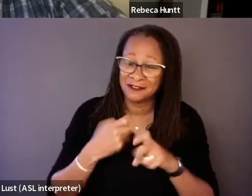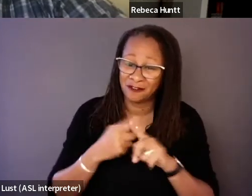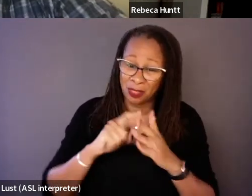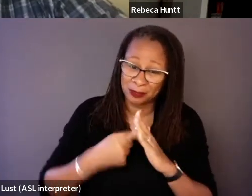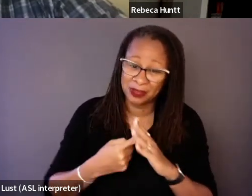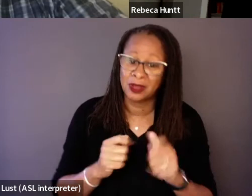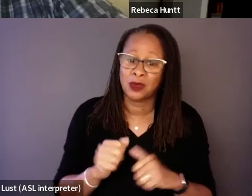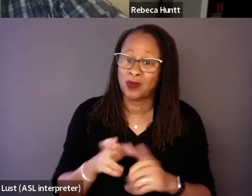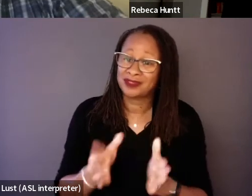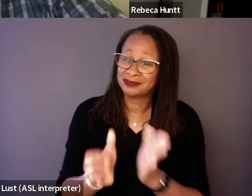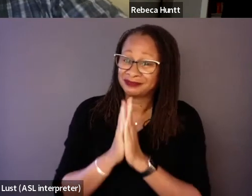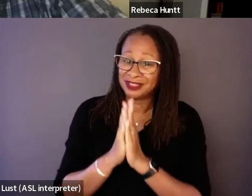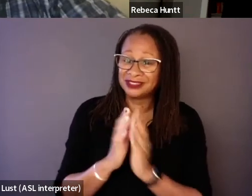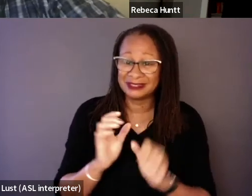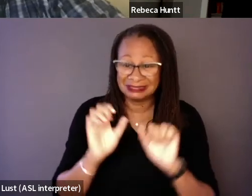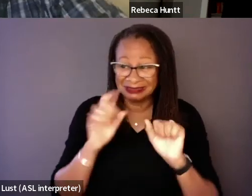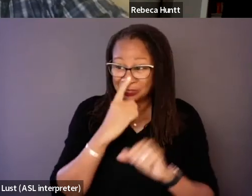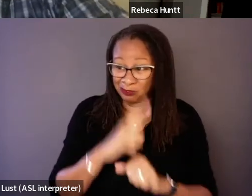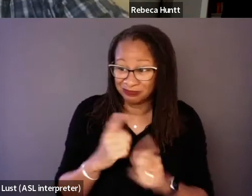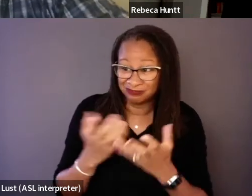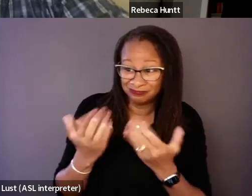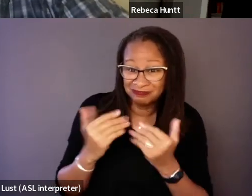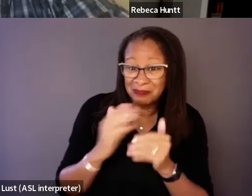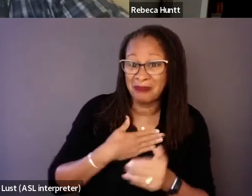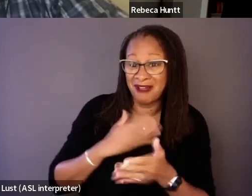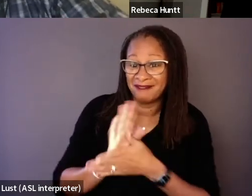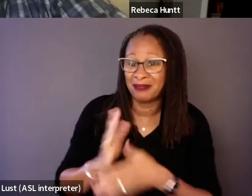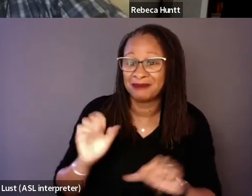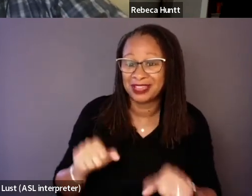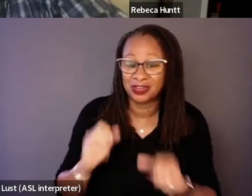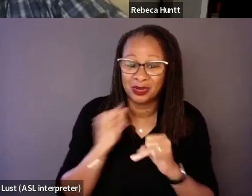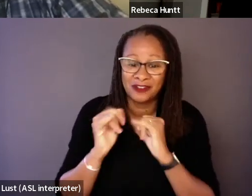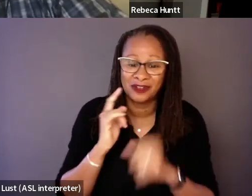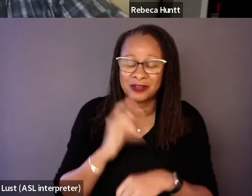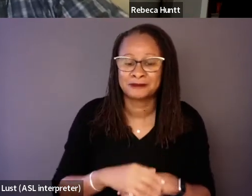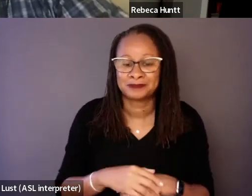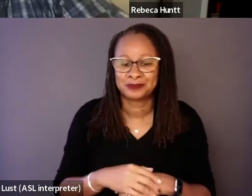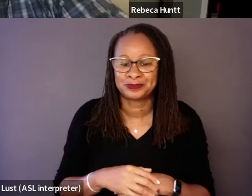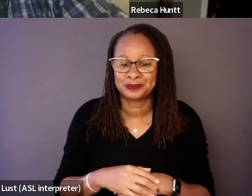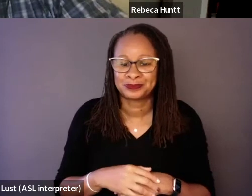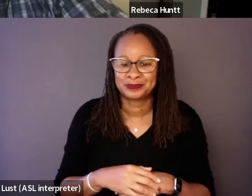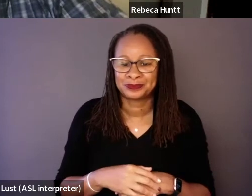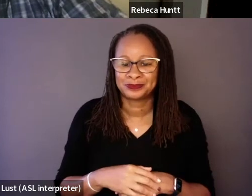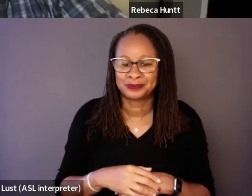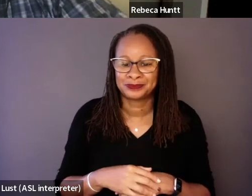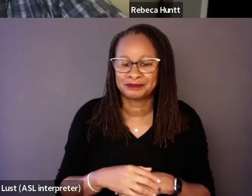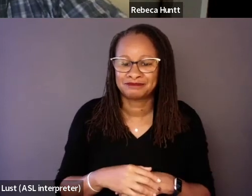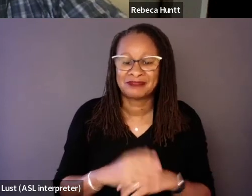Even the ask of can you be in this film? Well, the conversation with my mom isn't really a conversation, which I think was